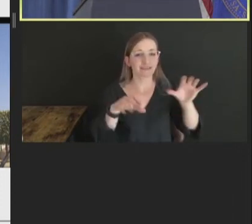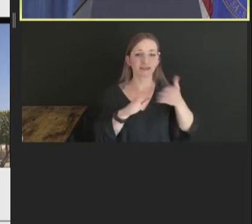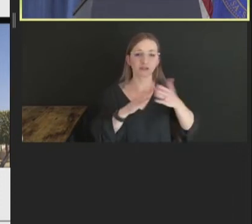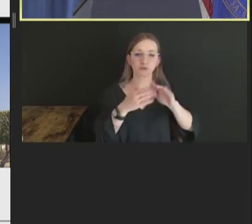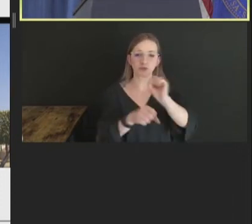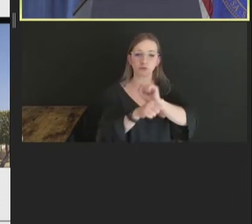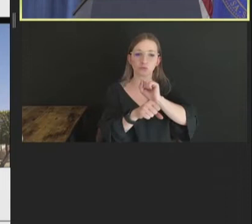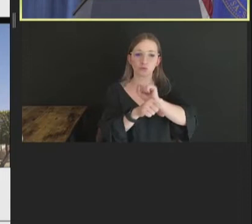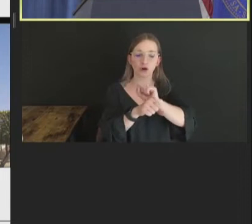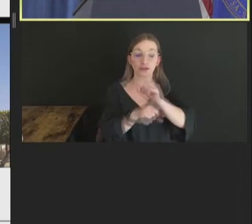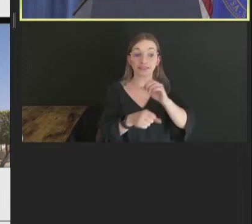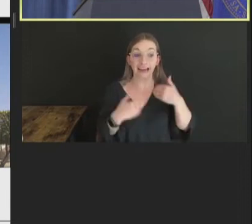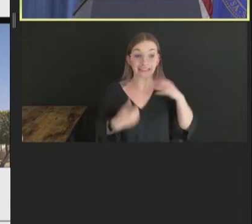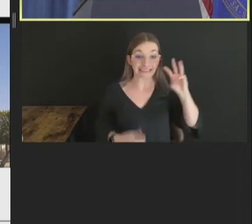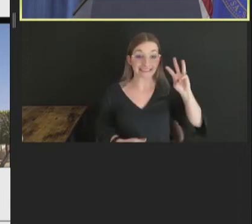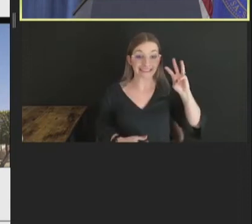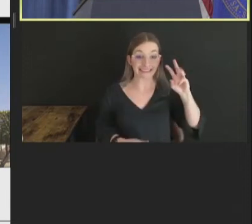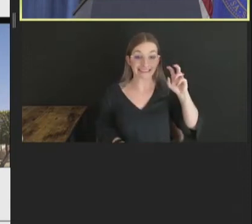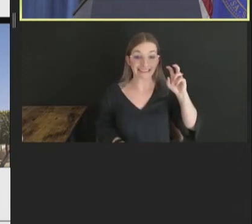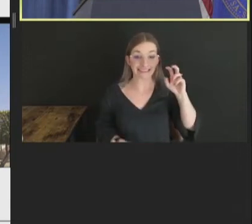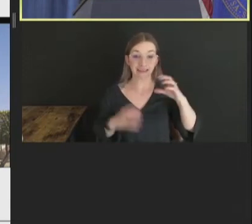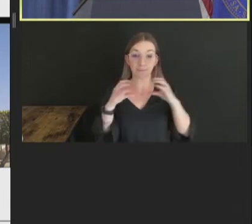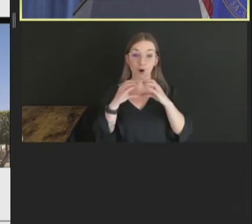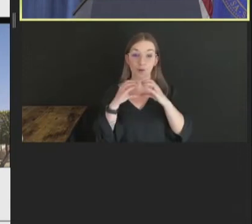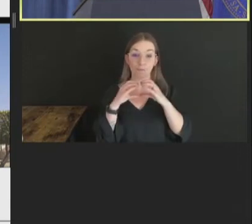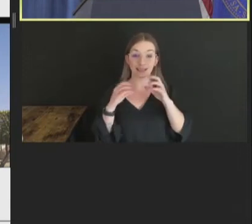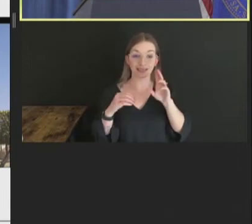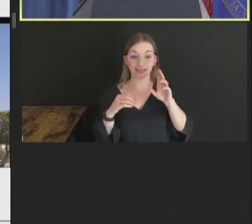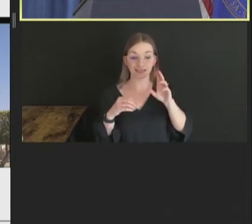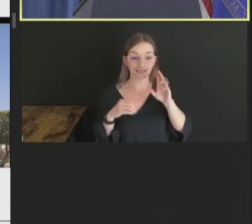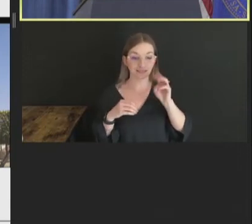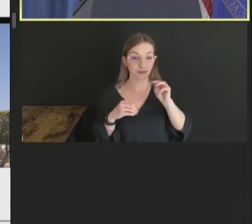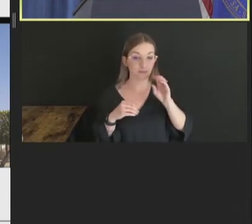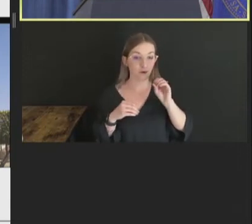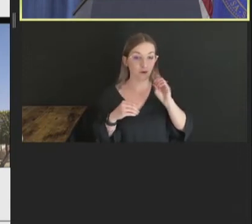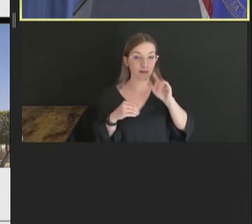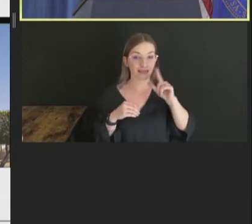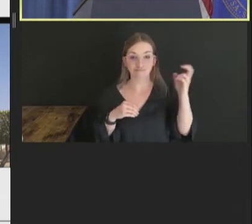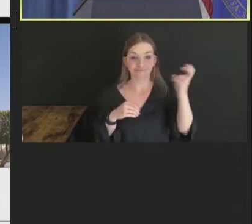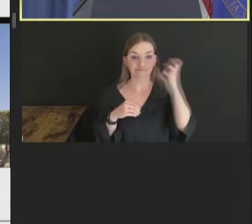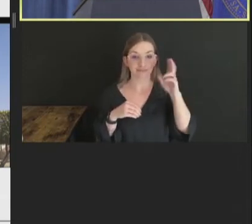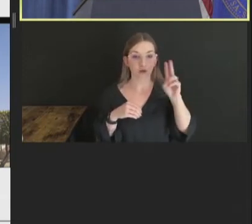six mobile units that are already known to those communities, already go to those communities for